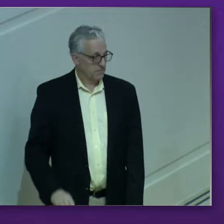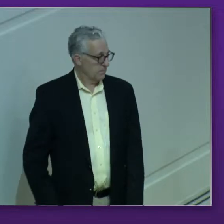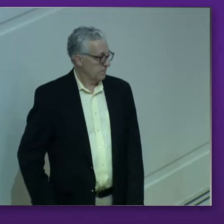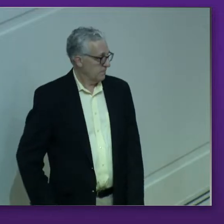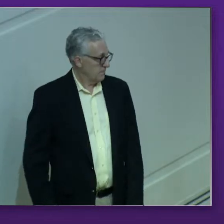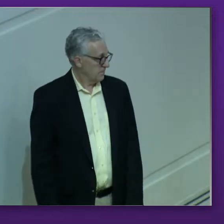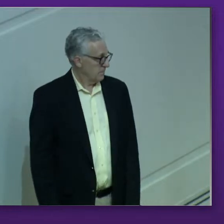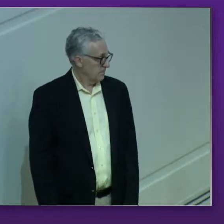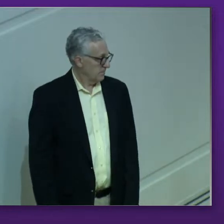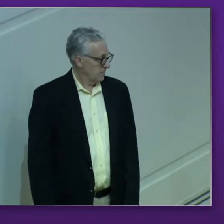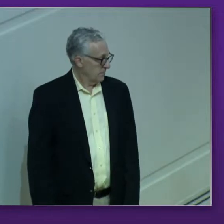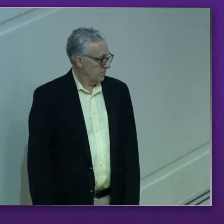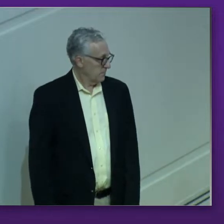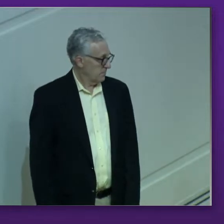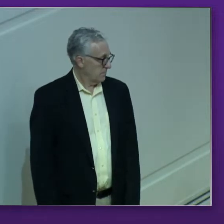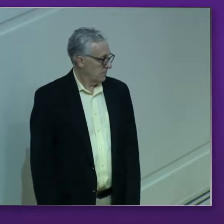MOHAMMED.